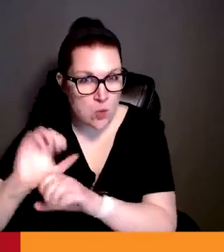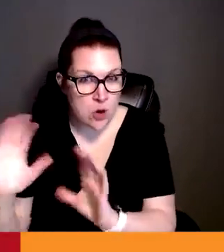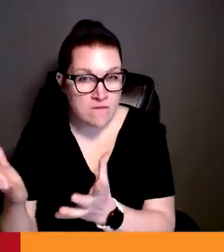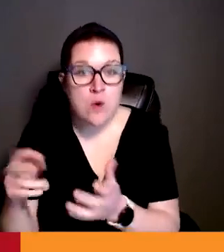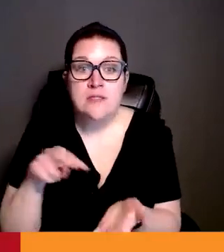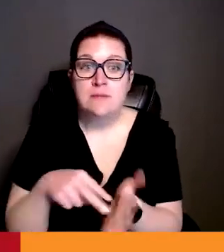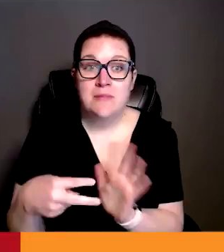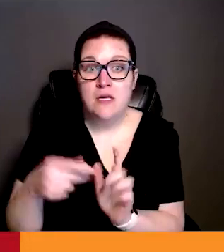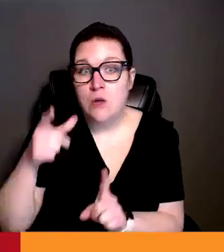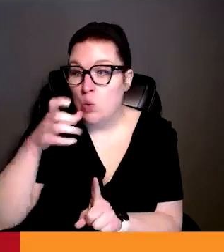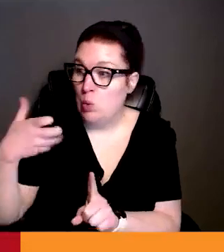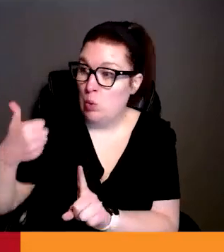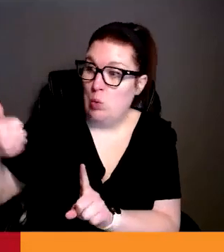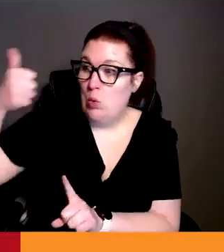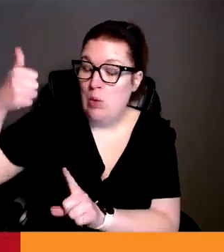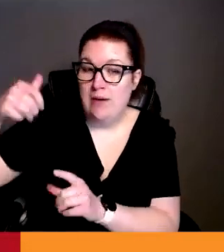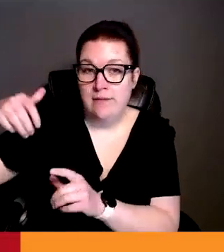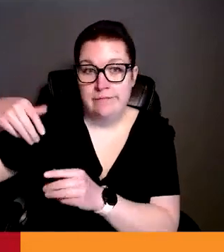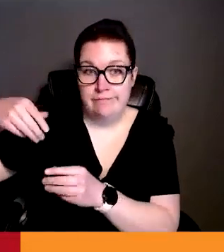the direct care workforce, how can they be